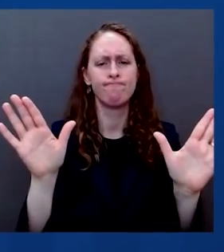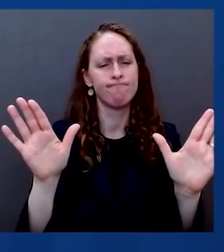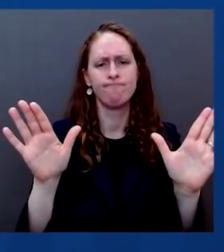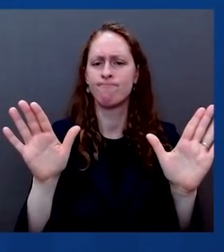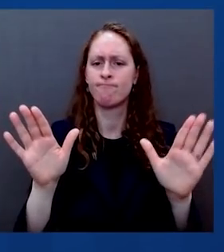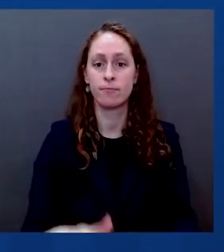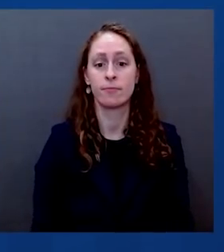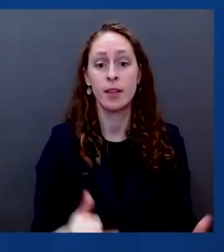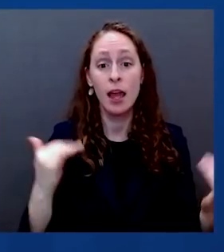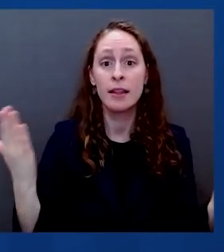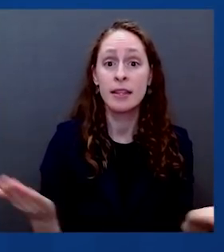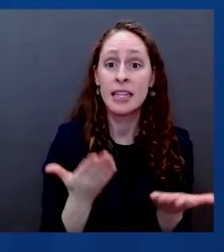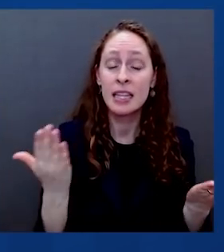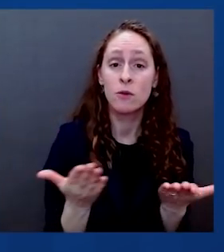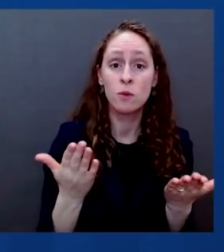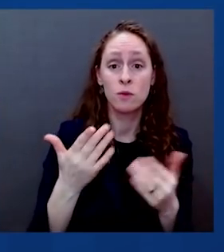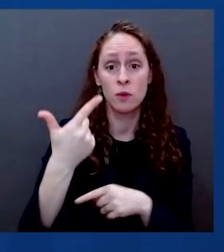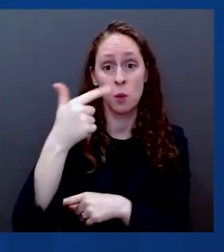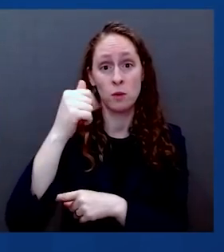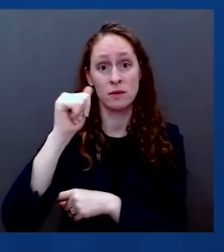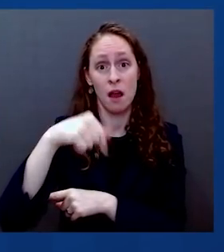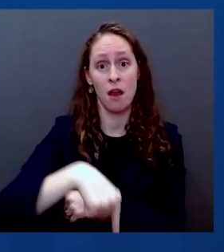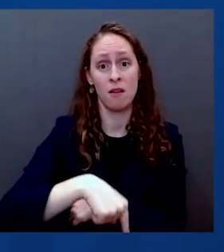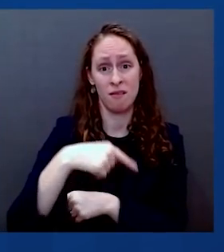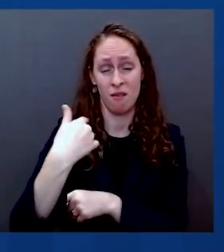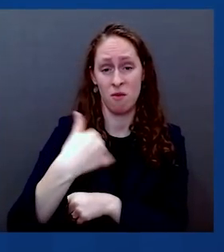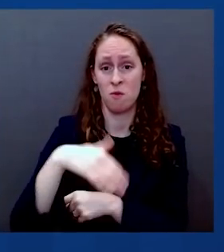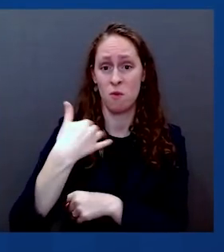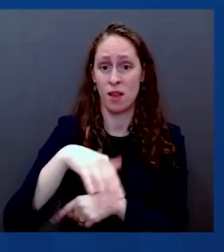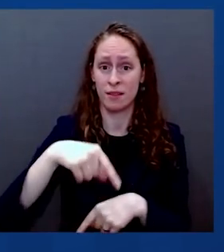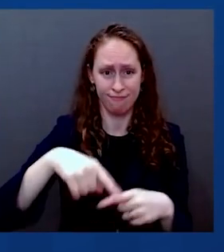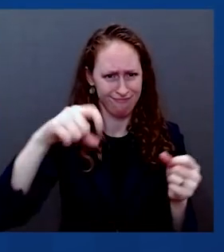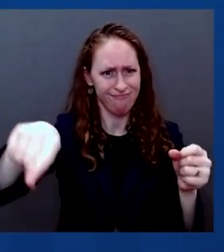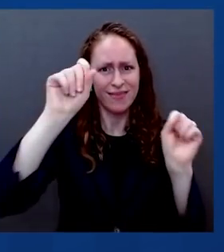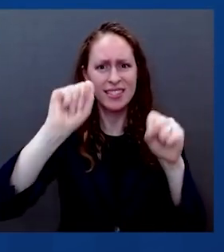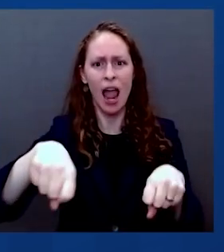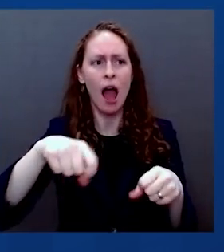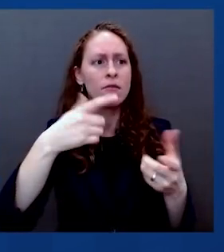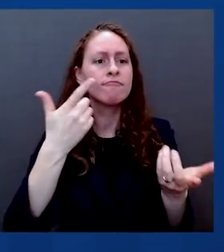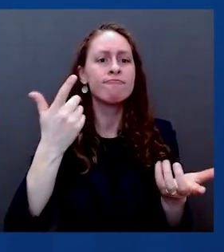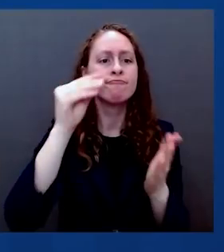there are enough drop boxes during enough hours so that you can bring food and water